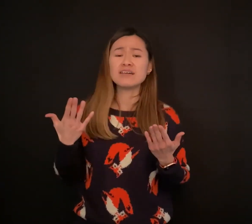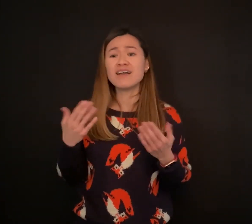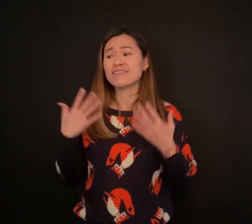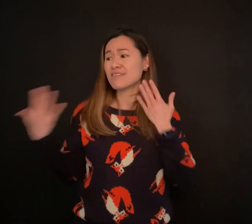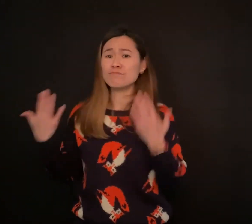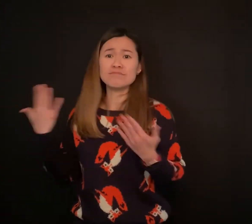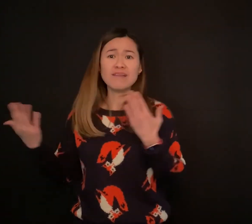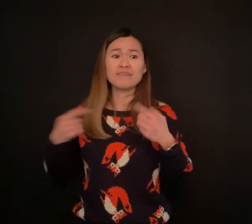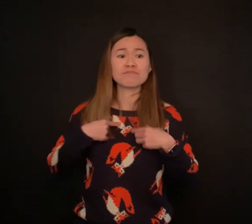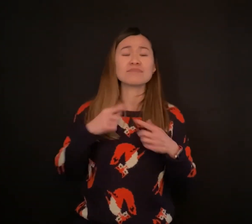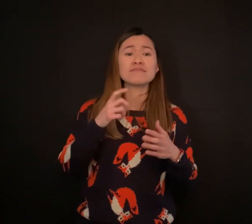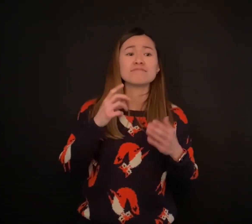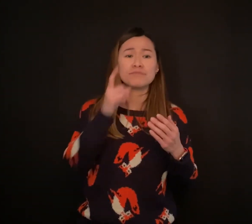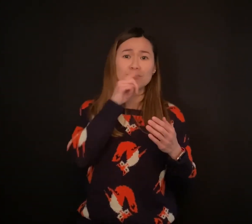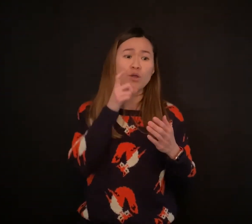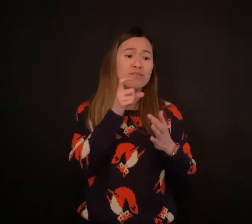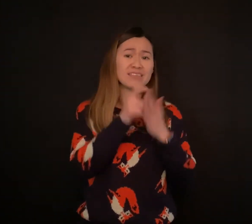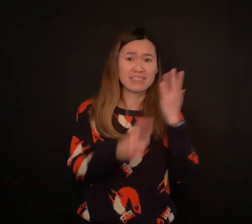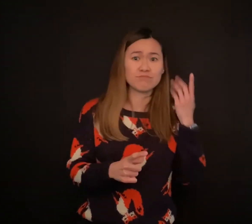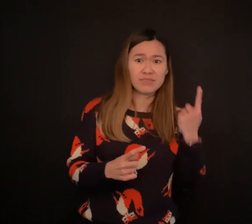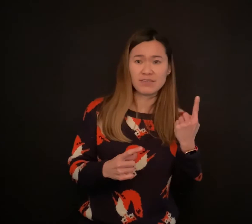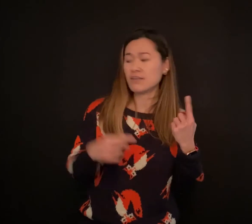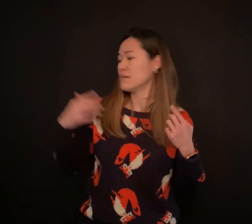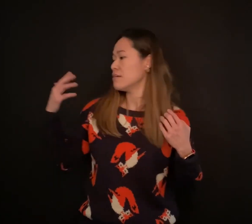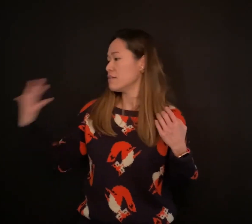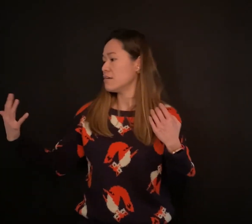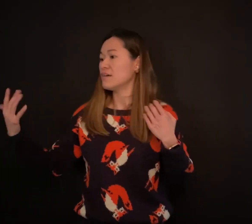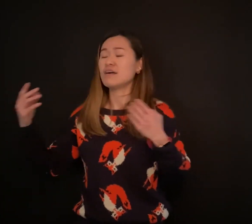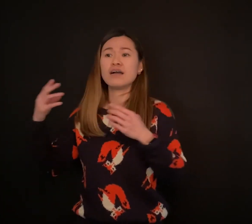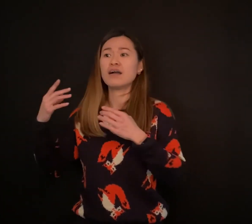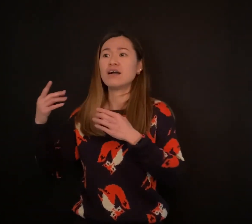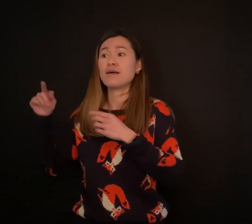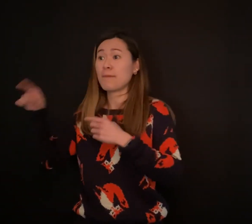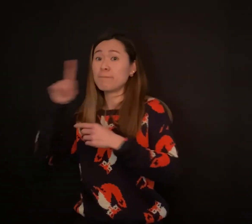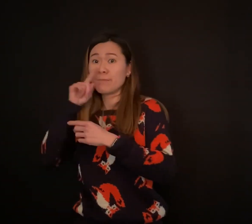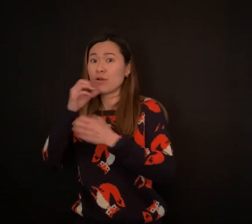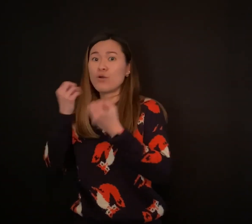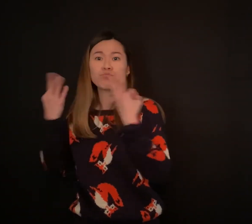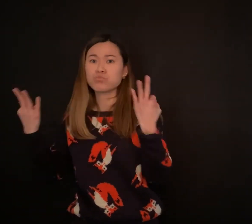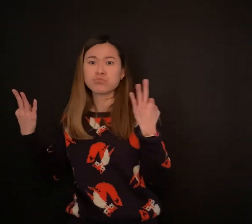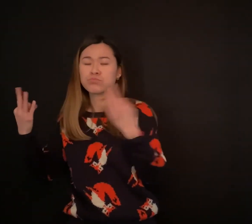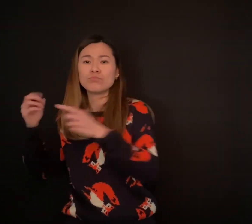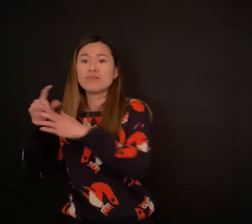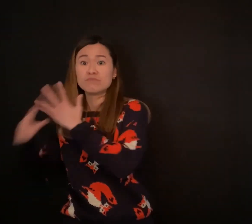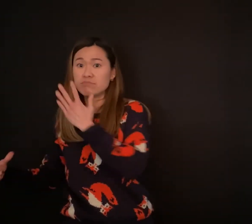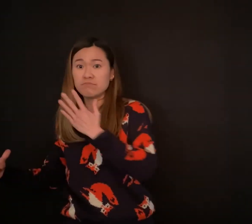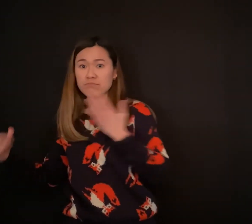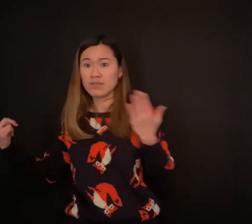Comparing people with and without a disability